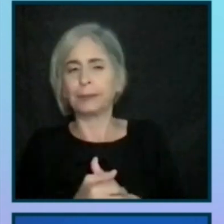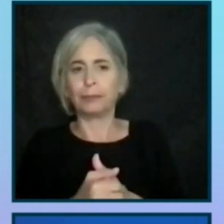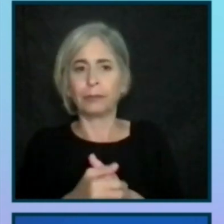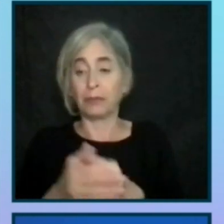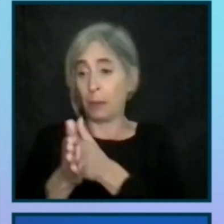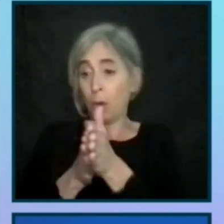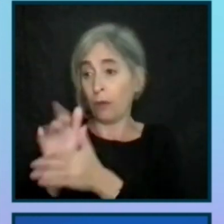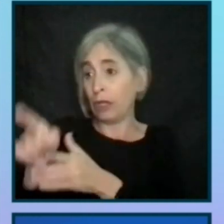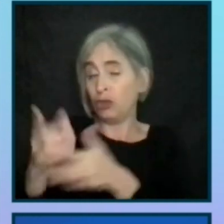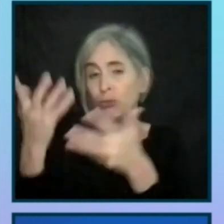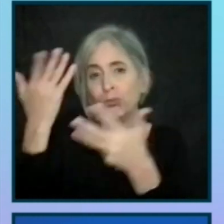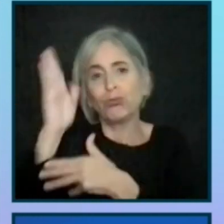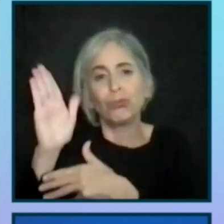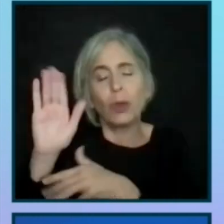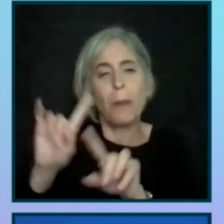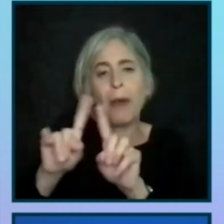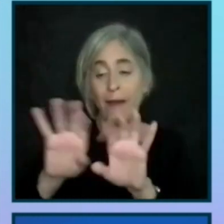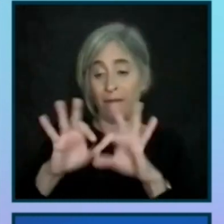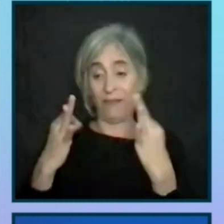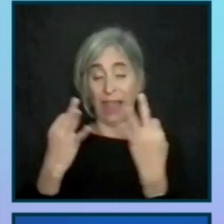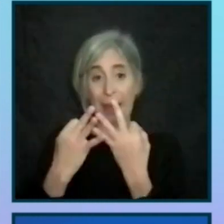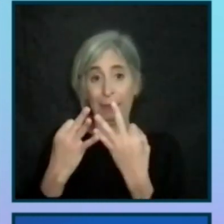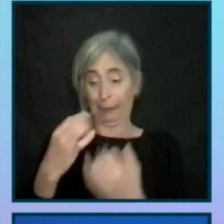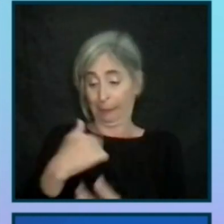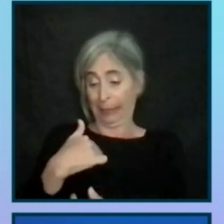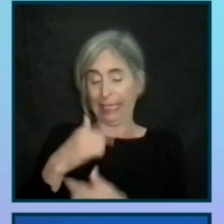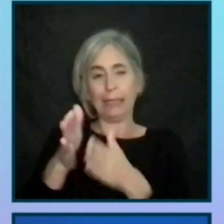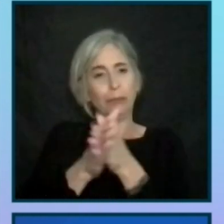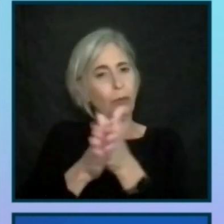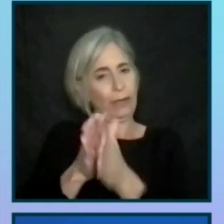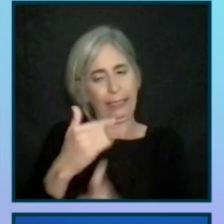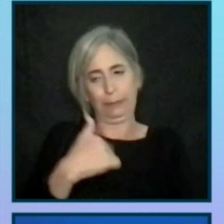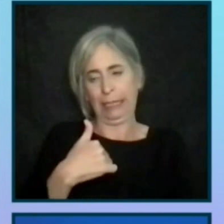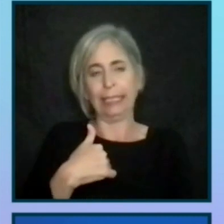but family is really what motivates me. And you come to appreciate it